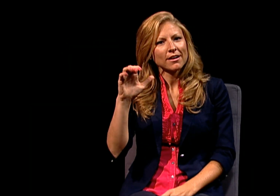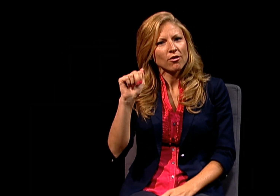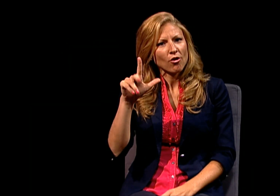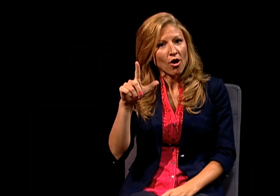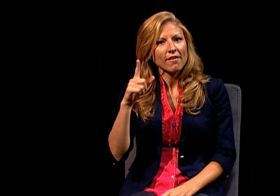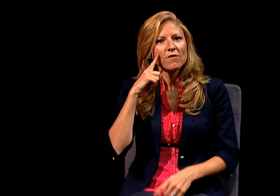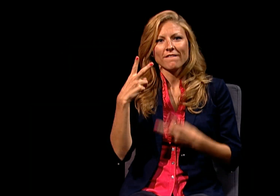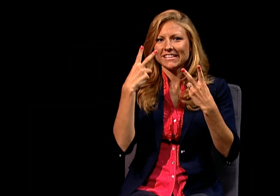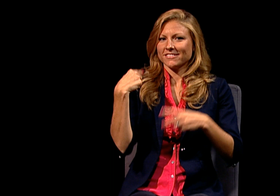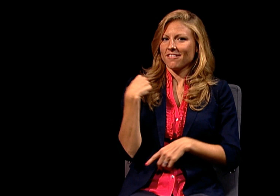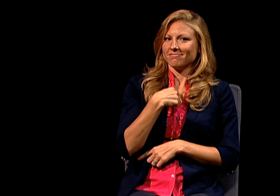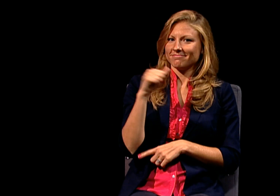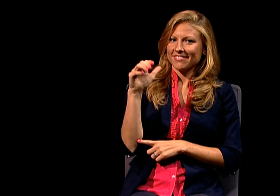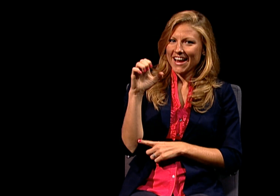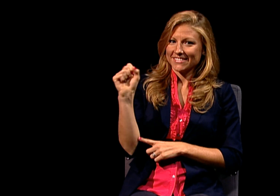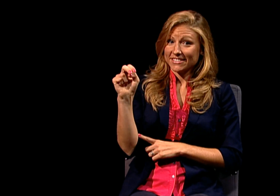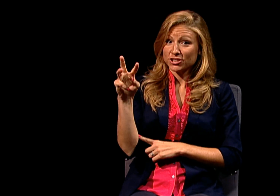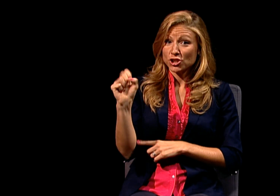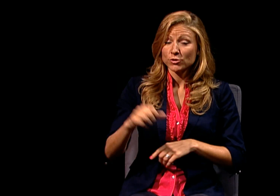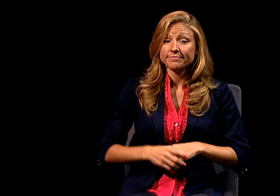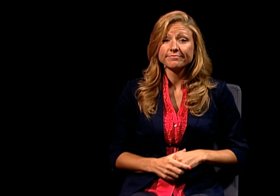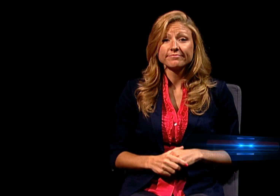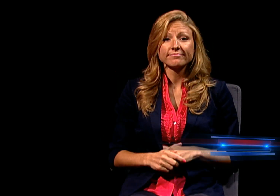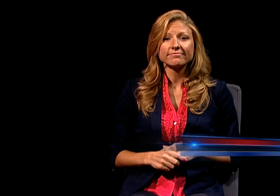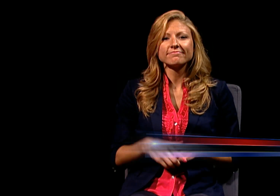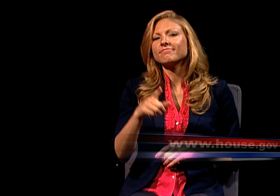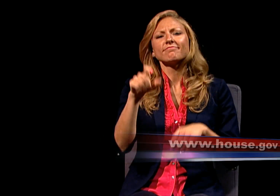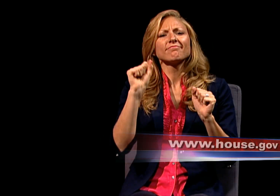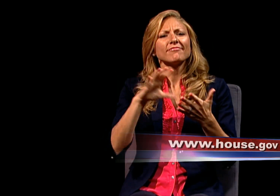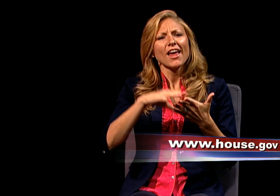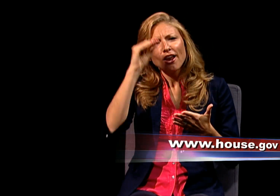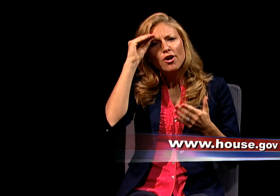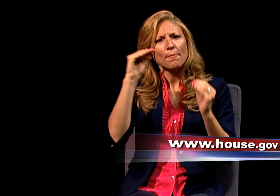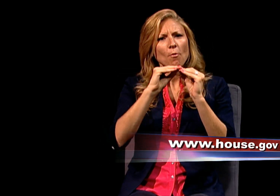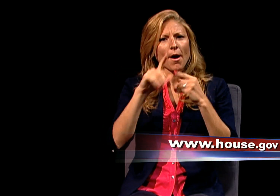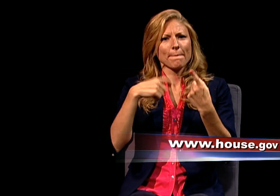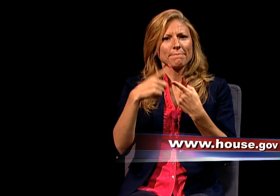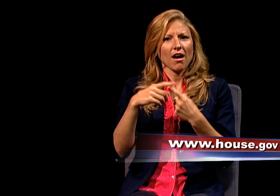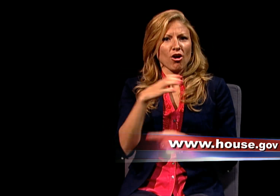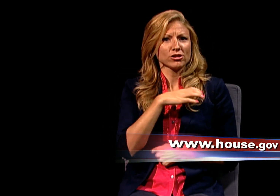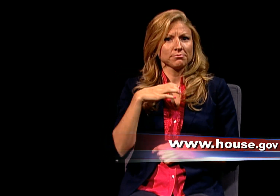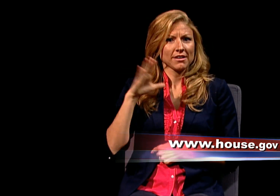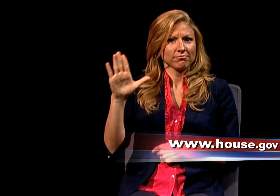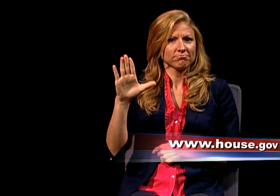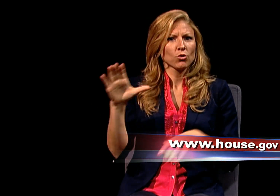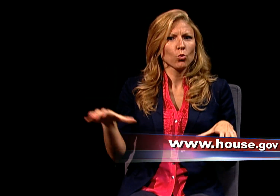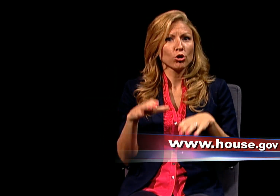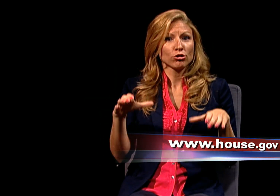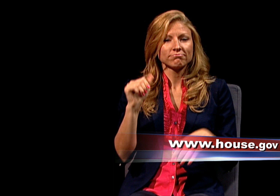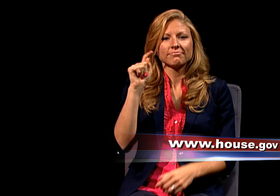THANKS AGAIN, CONGRESSMAN MCCAUL, FOR VISITING US AT ACCESS NEWS. YOU MAY LEARN MORE ABOUT THE WORK OF CONGRESSMAN MCCAUL